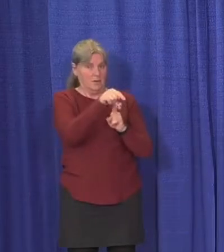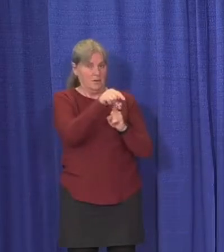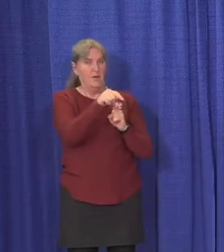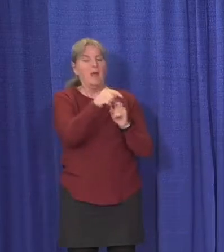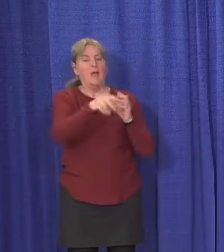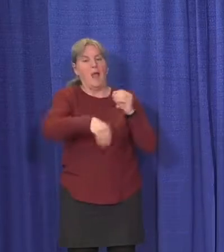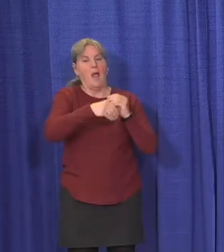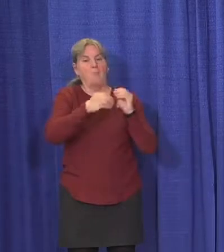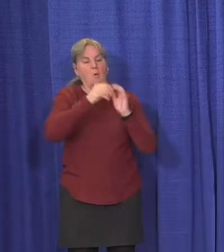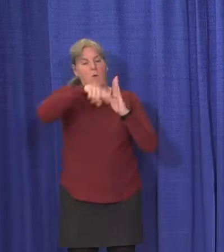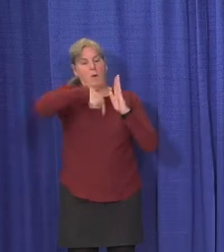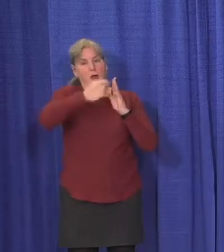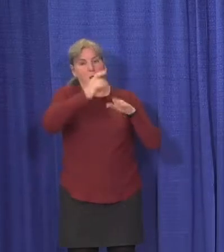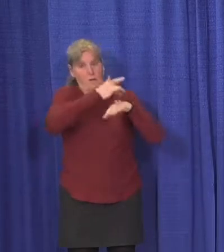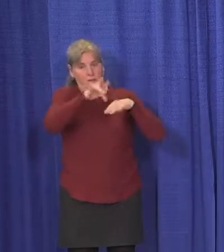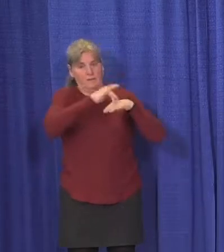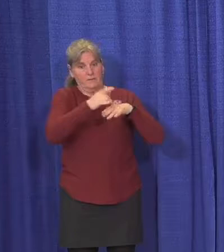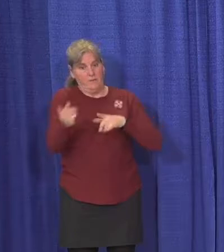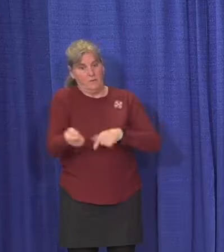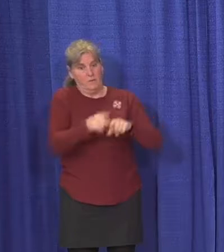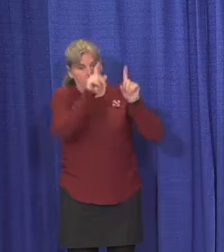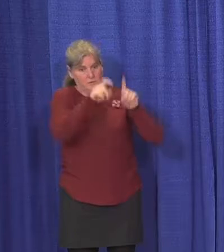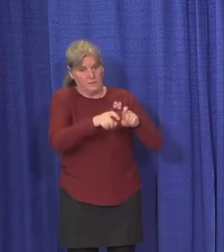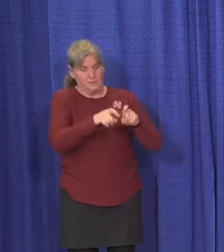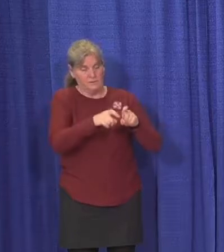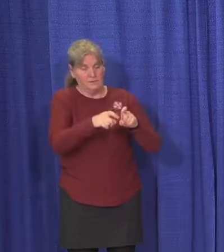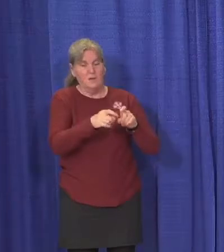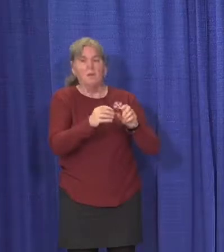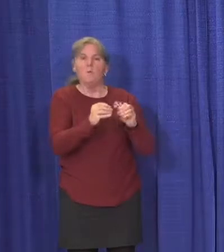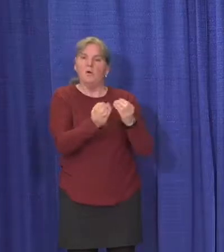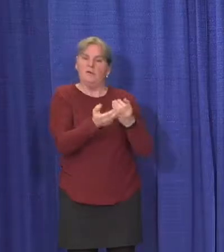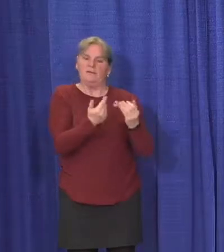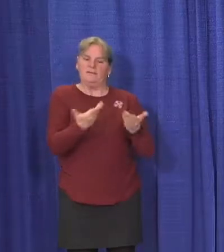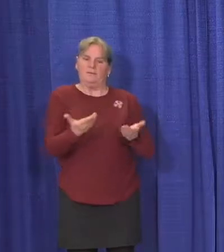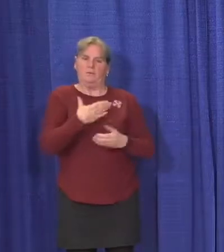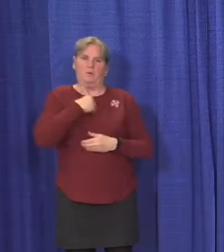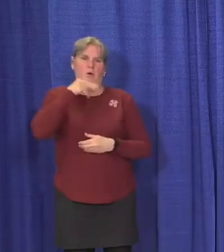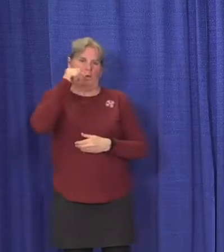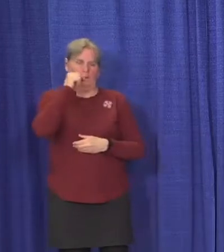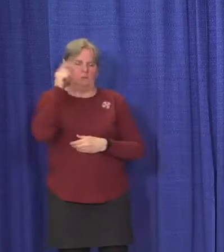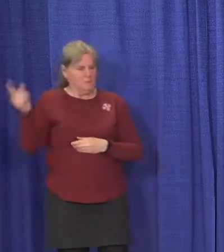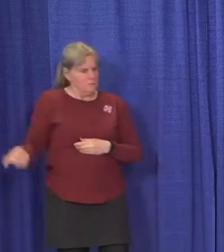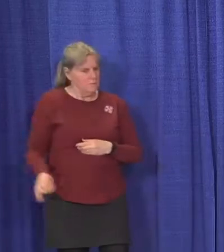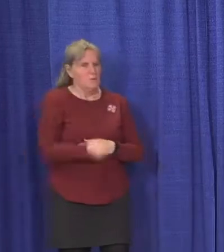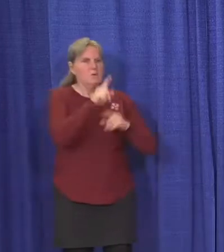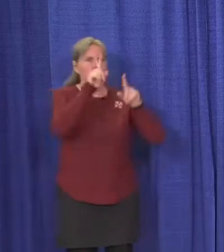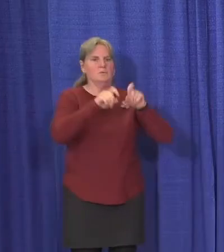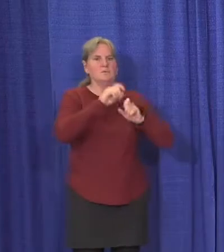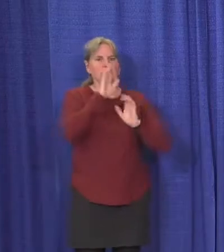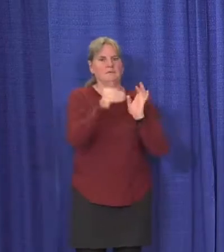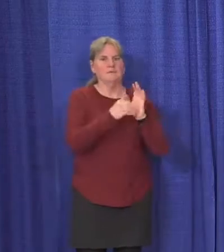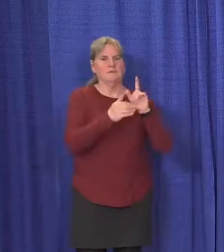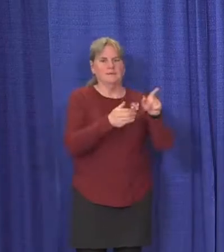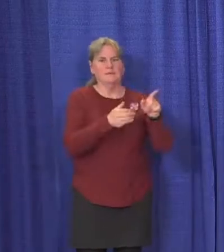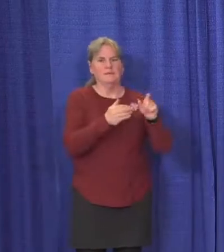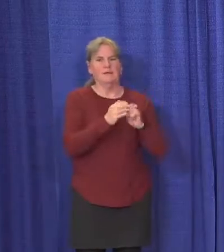booking systems and extended hours it's a priority that people in Whitehorse can access